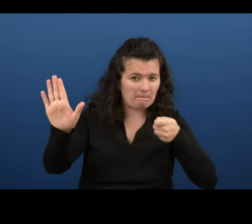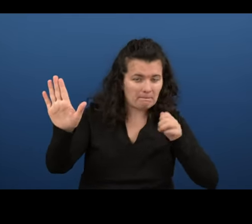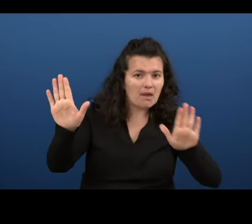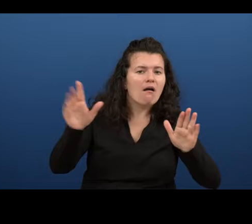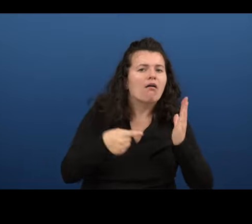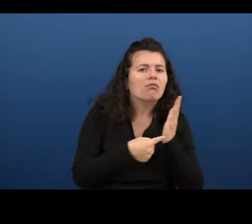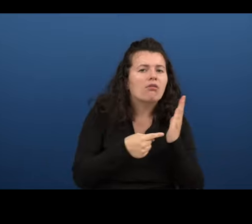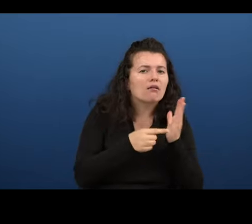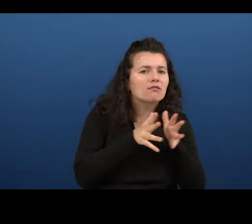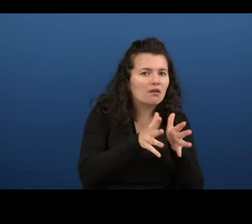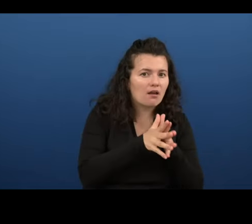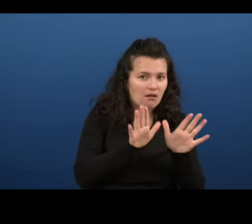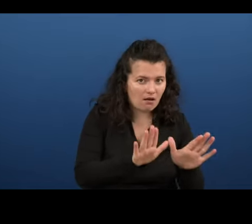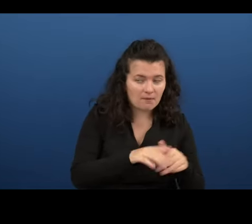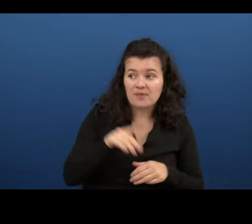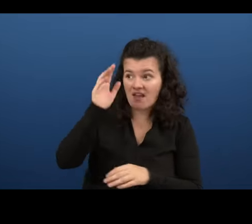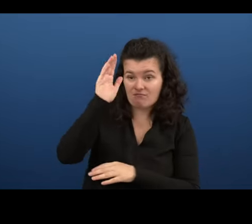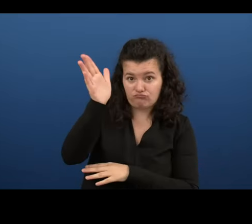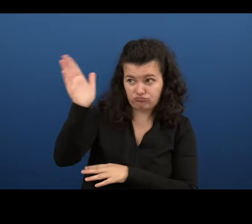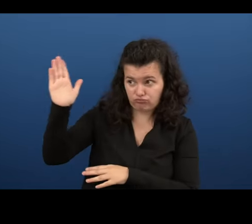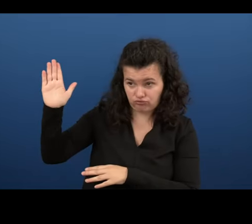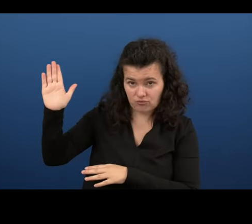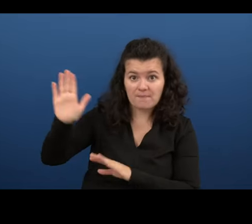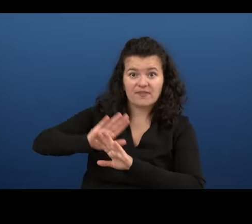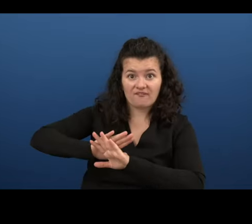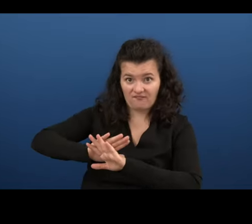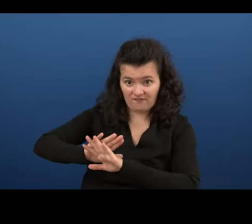following the presentations of all 11:35:30 the speakers. We will then have a